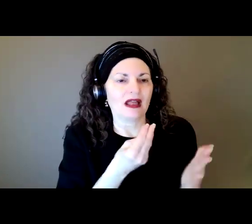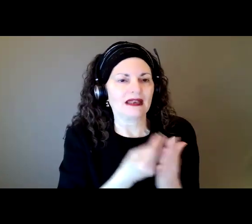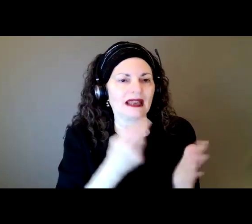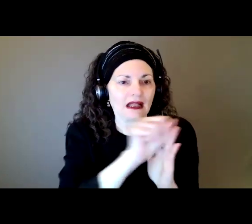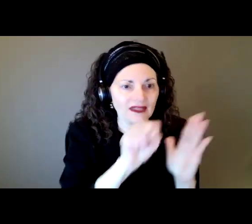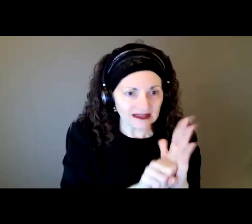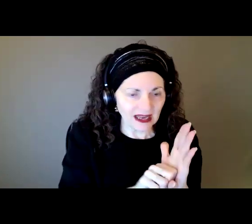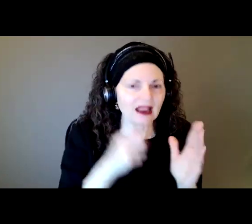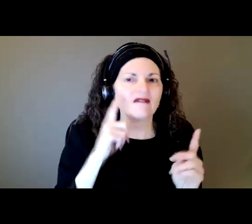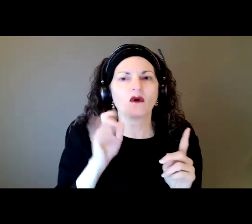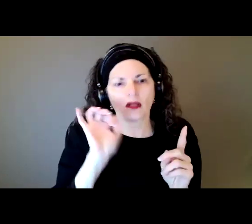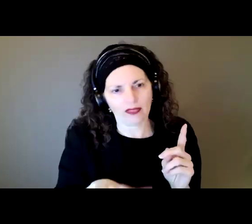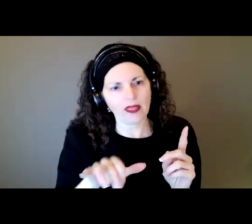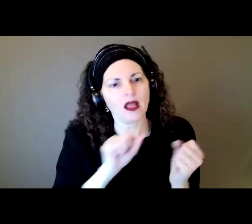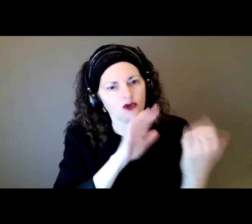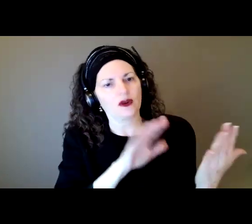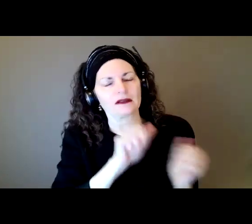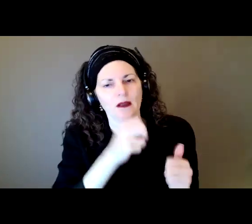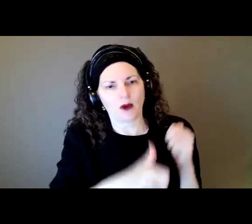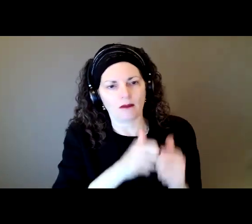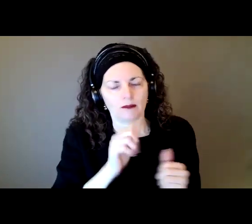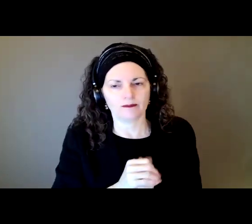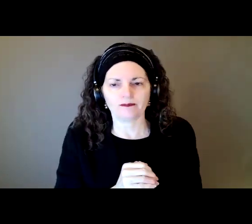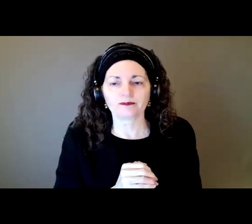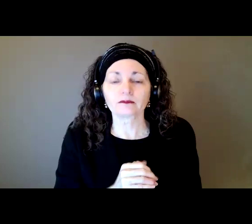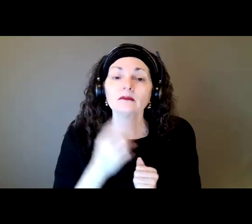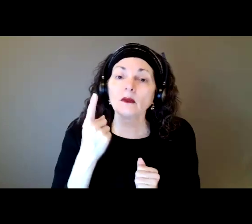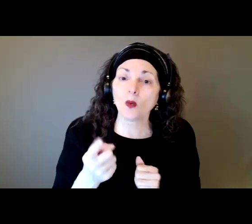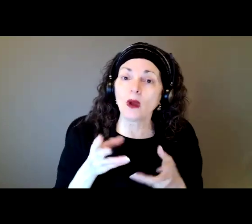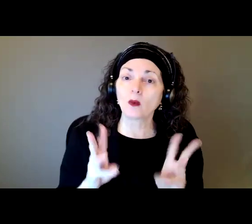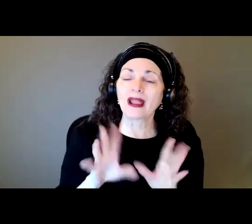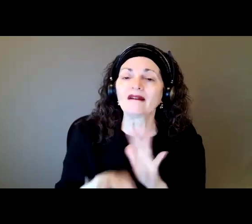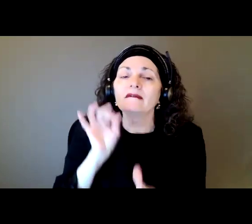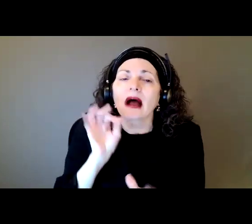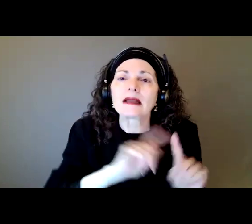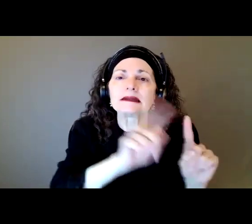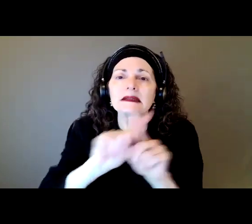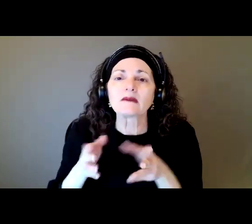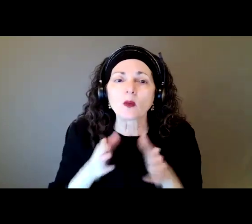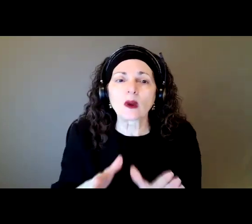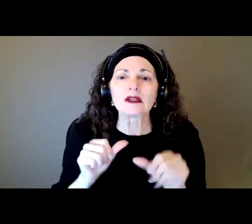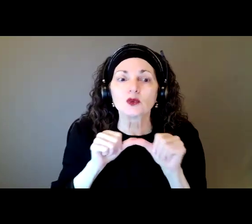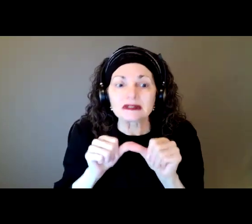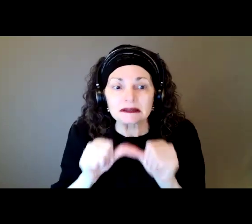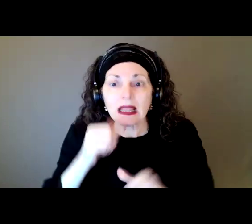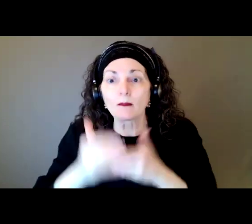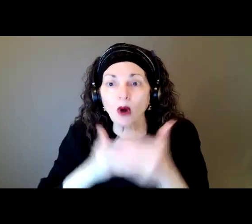One goal of the Strategies Center is to find ways to sustain progress from these investments and continue moving forward.